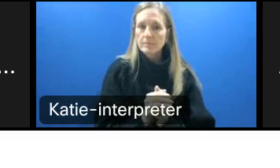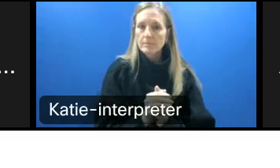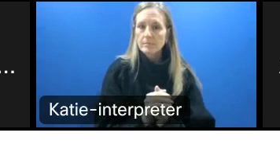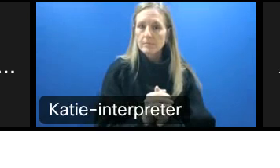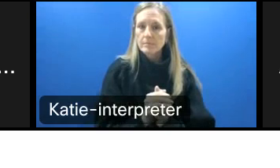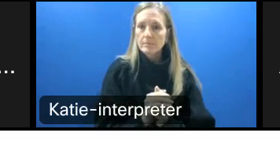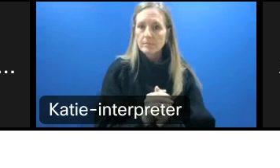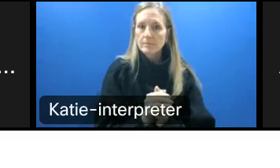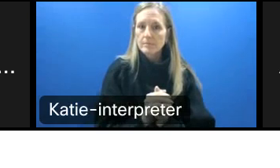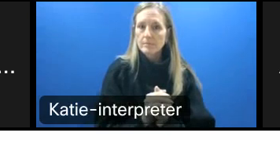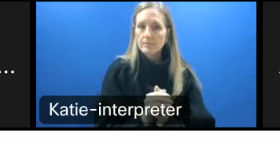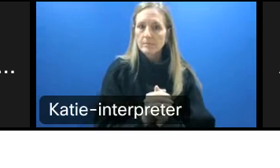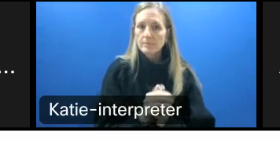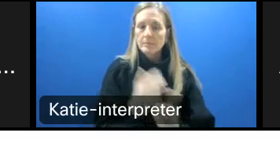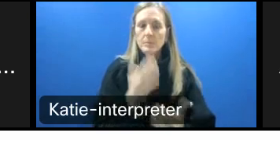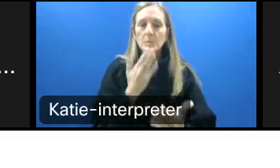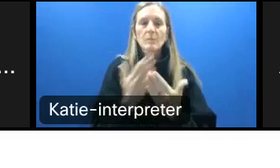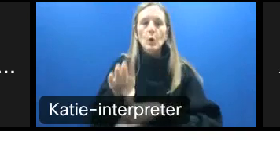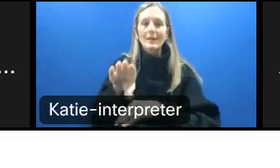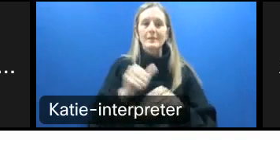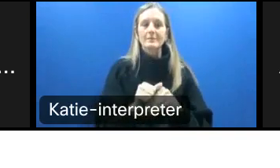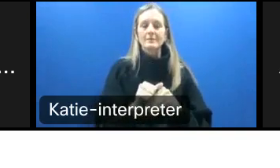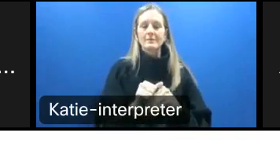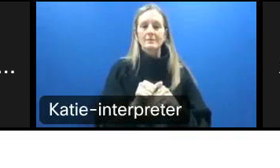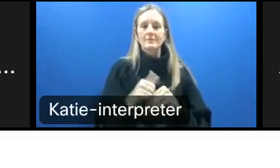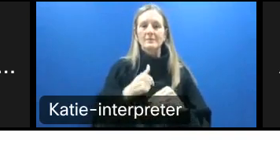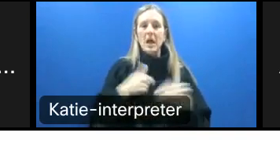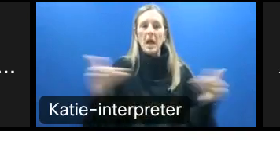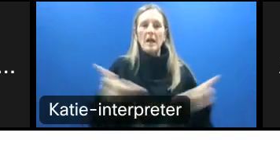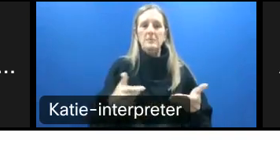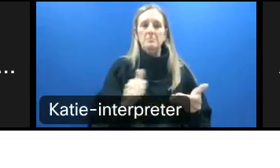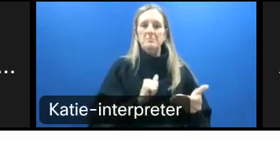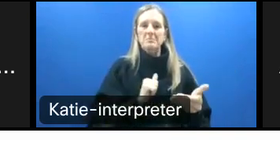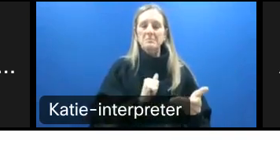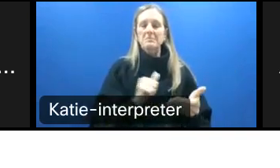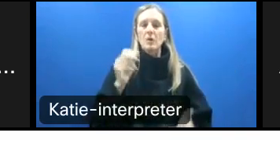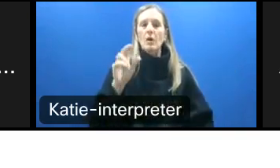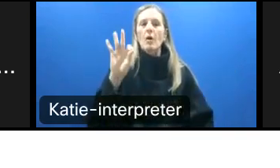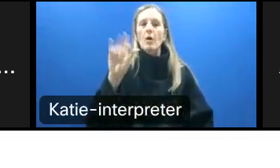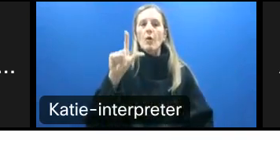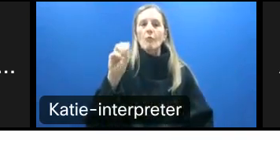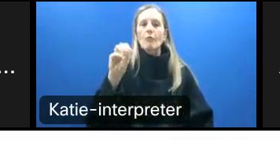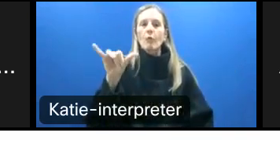Good evening to everyone, uh, just introduce myself, uh, long and I serve as CEO.